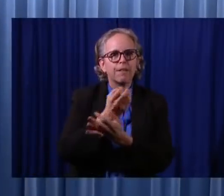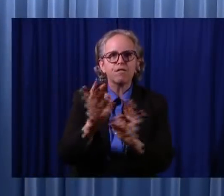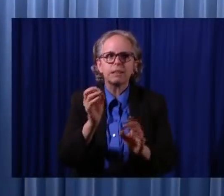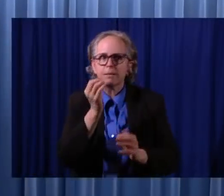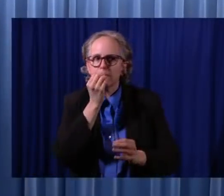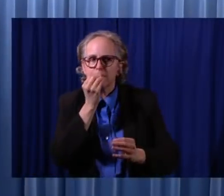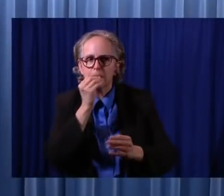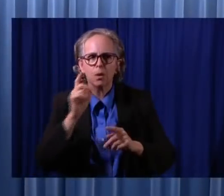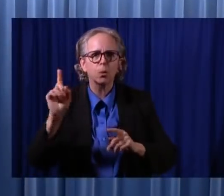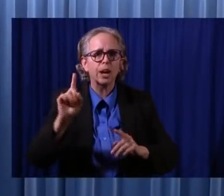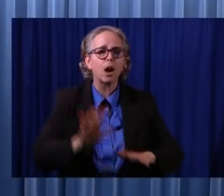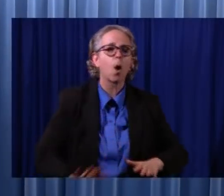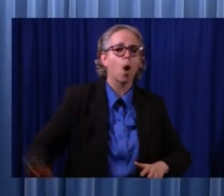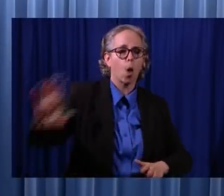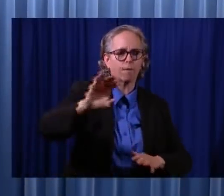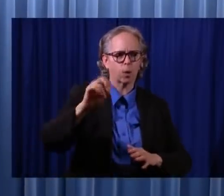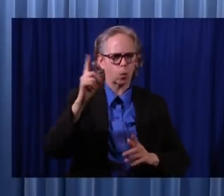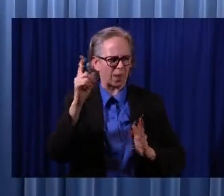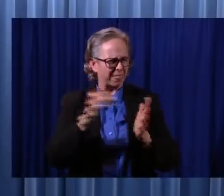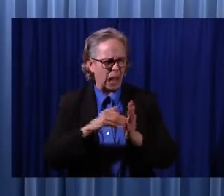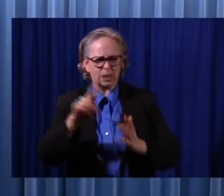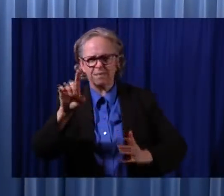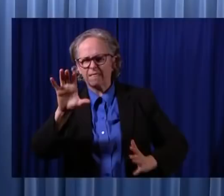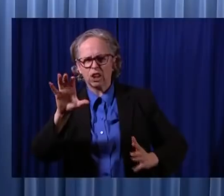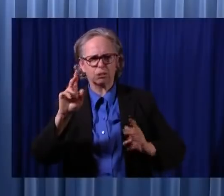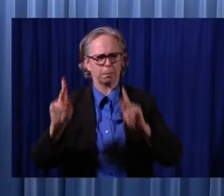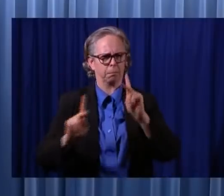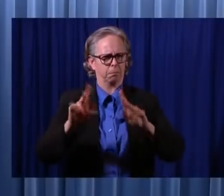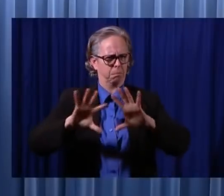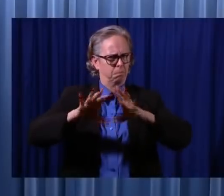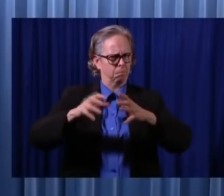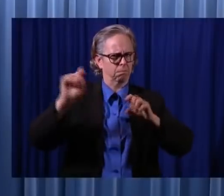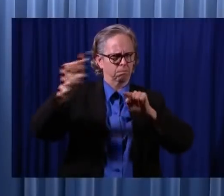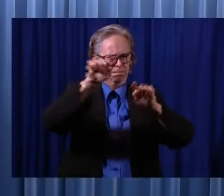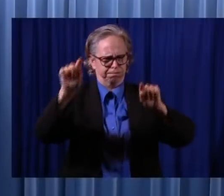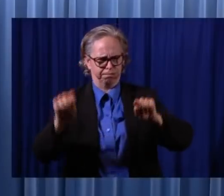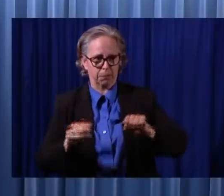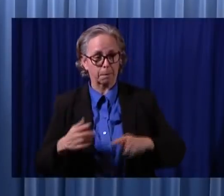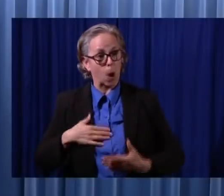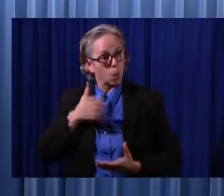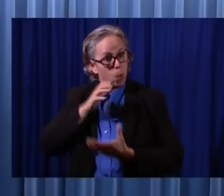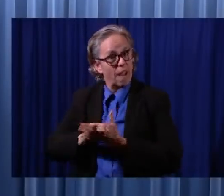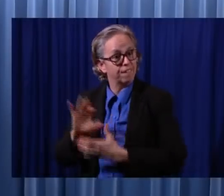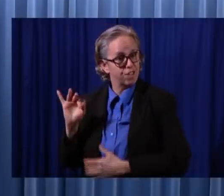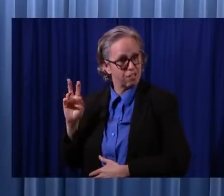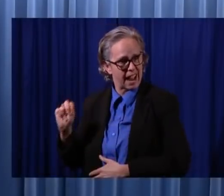THIS SUMMER, OHIO'S SUMMER FOOD SERVICE PROGRAM CONTINUE TO FEED OHIO CHILDREN.